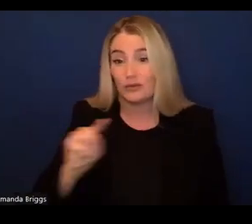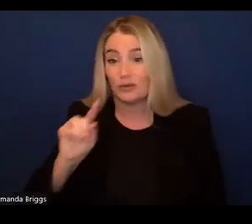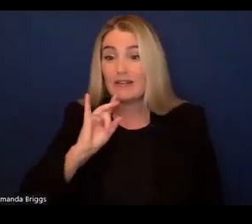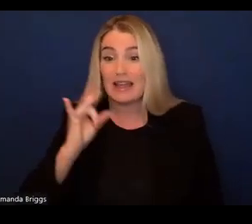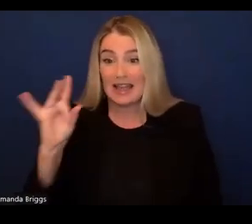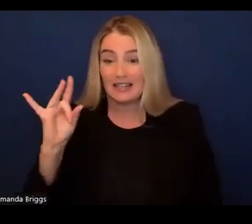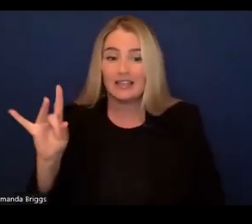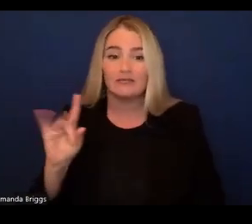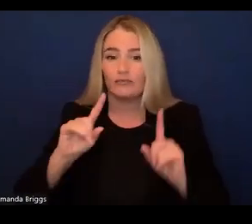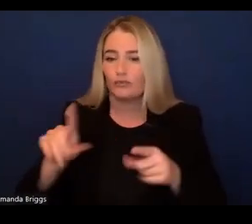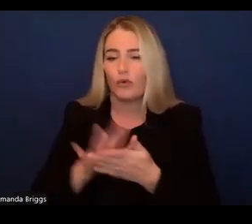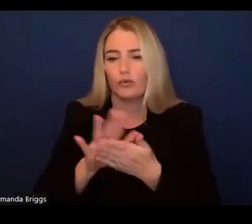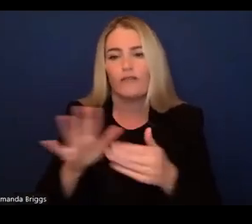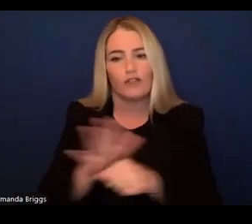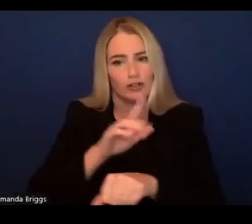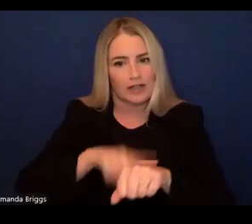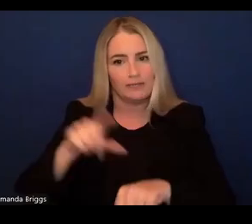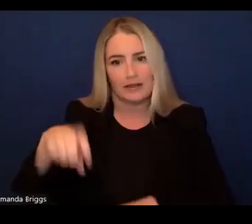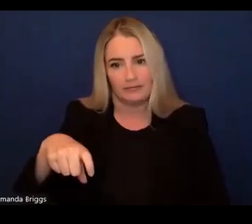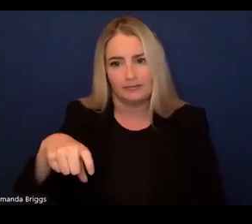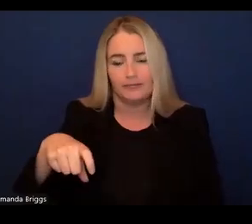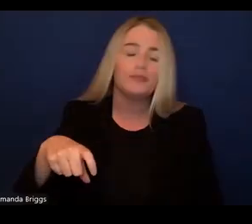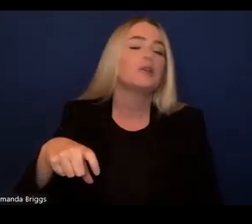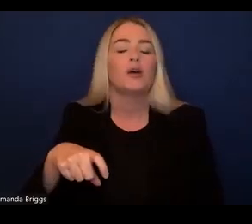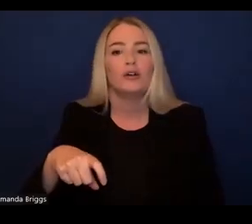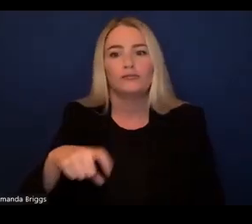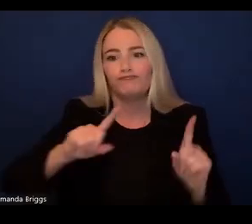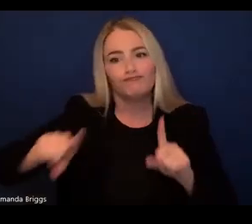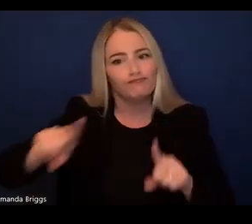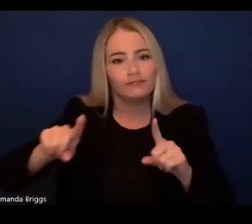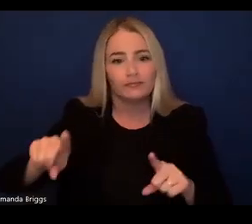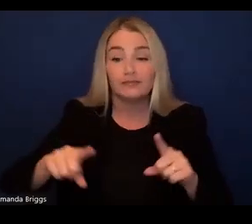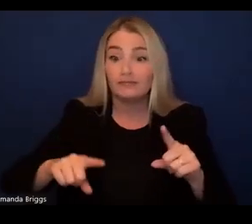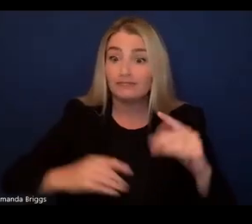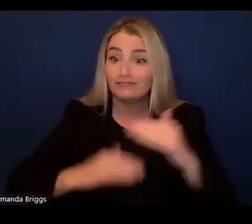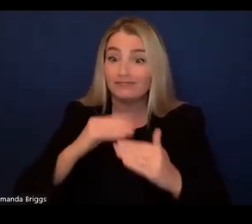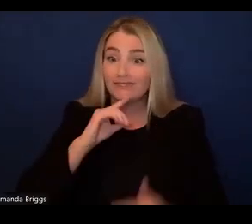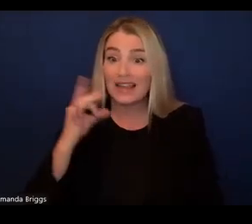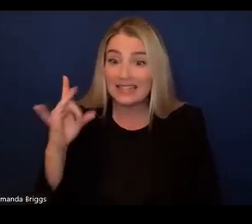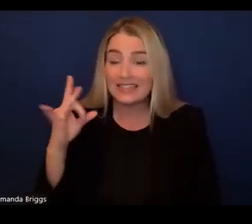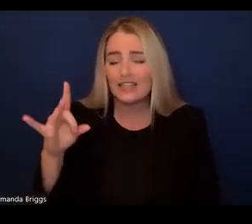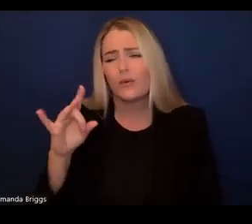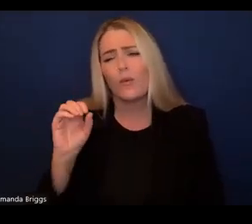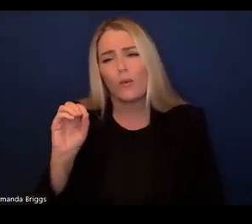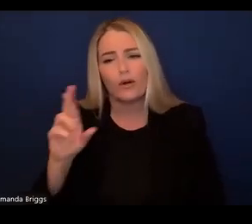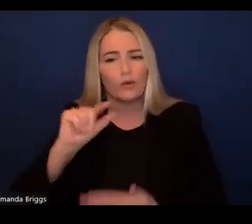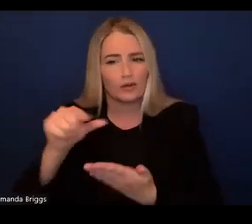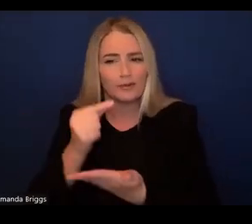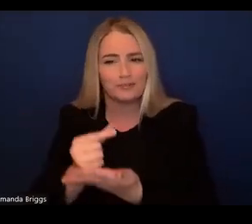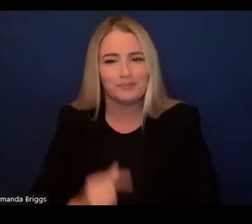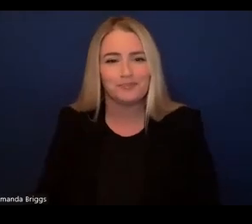So they're supposed to receive their education up until they're 18 years old or until they graduate.